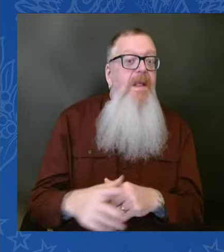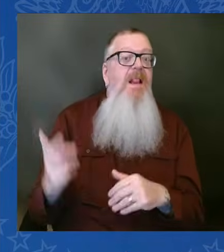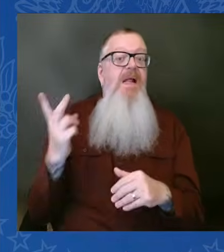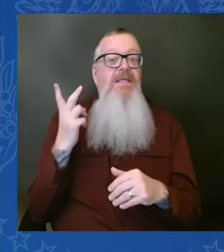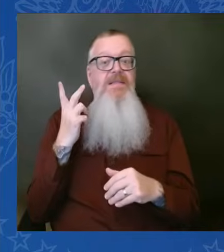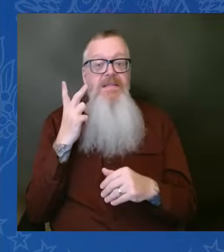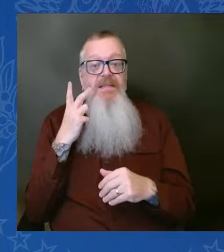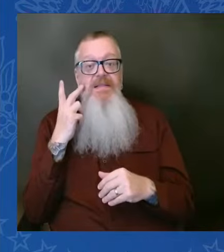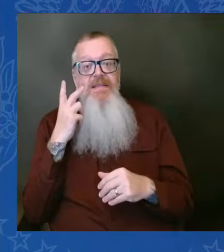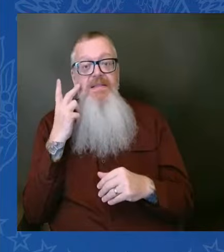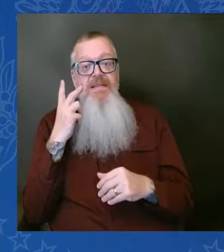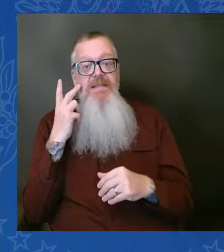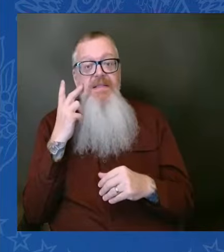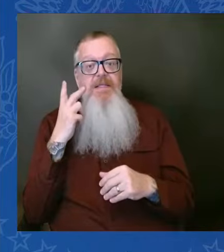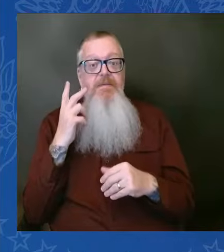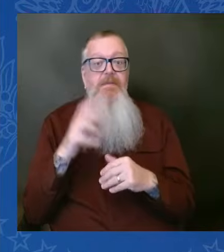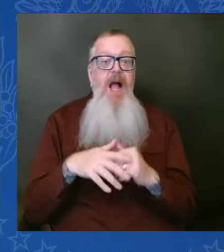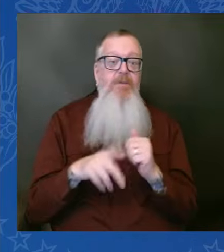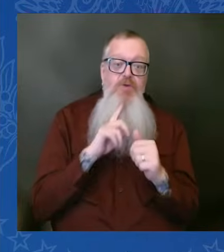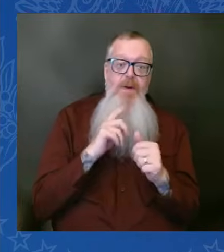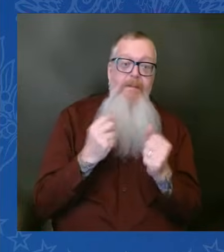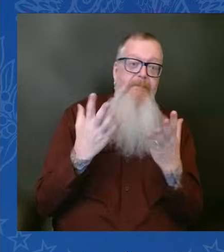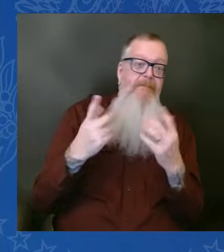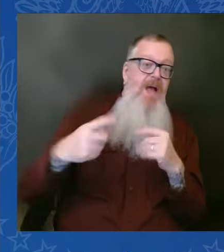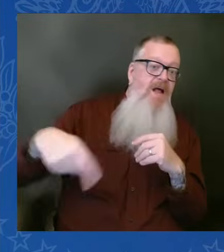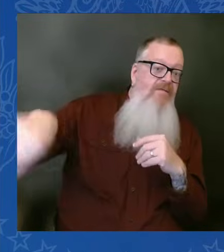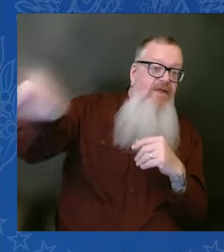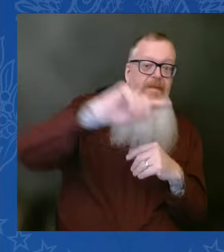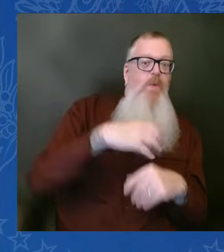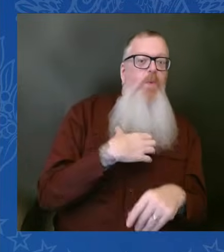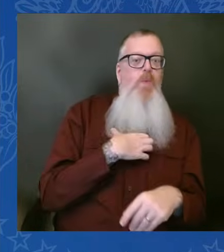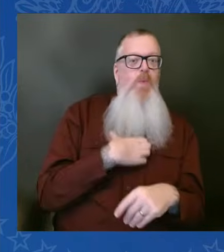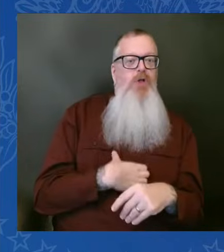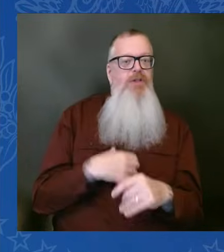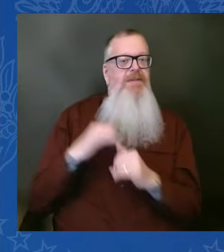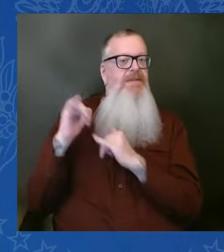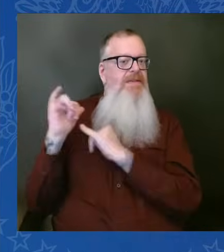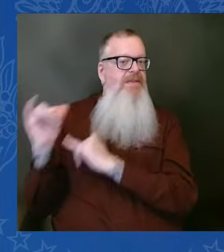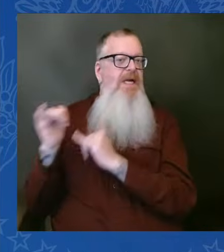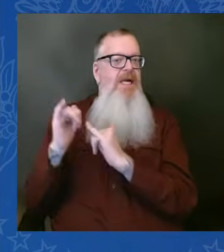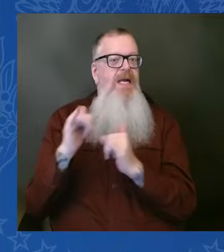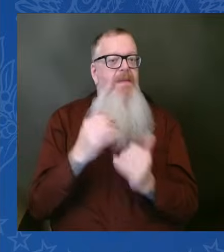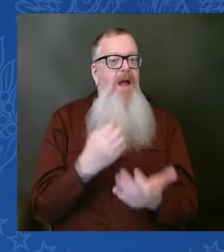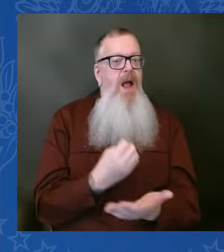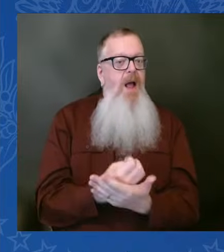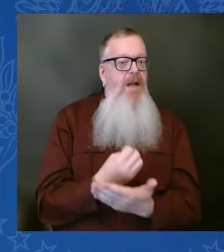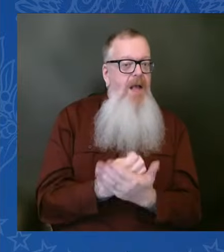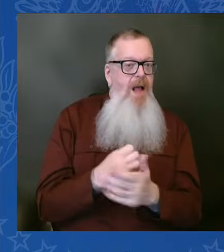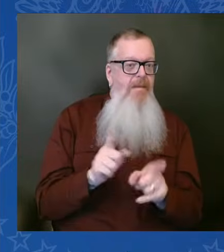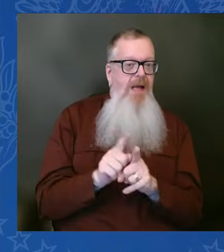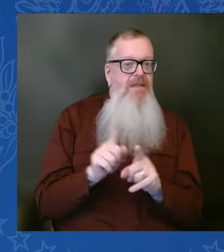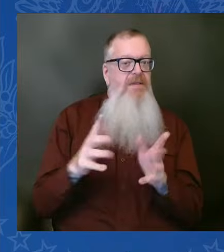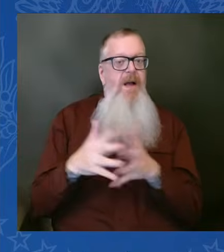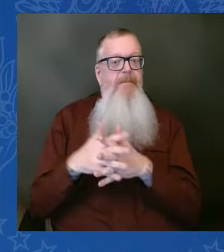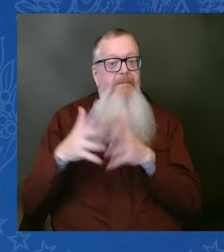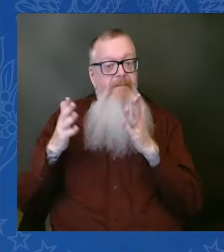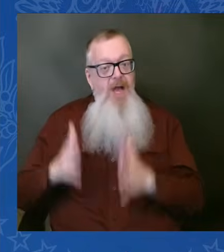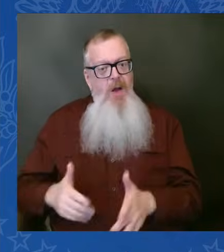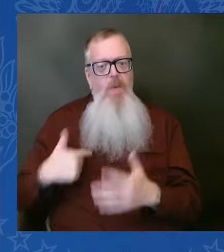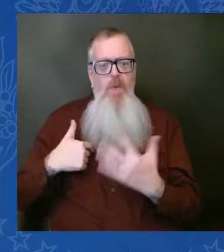their economy with ours. Can you think of one, any major nation that says, “I want to trade -- I don’t want to trade. I’ll keep mine. I like what I’m doing”?